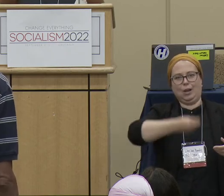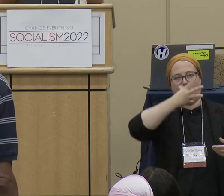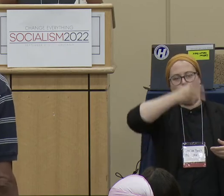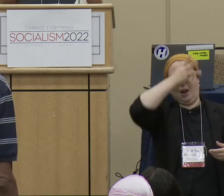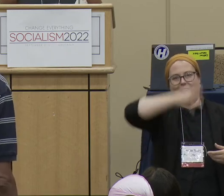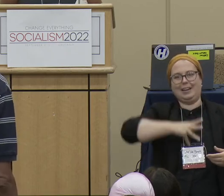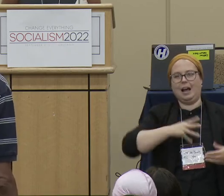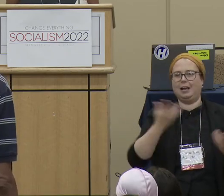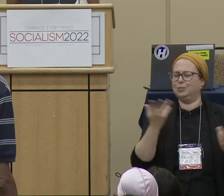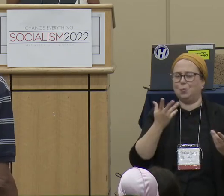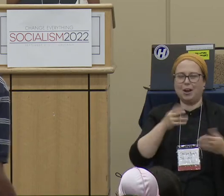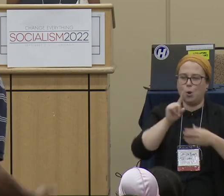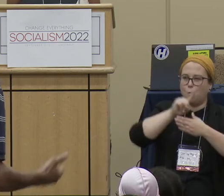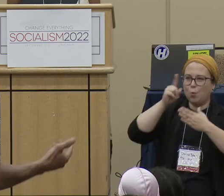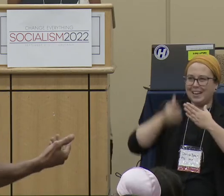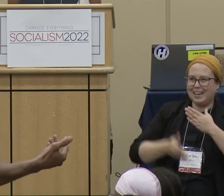walking around with a dead white guy.